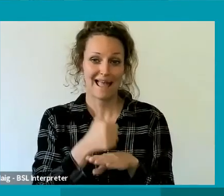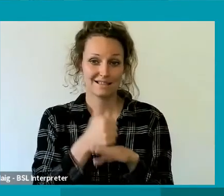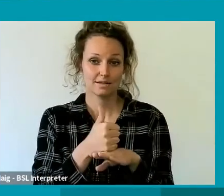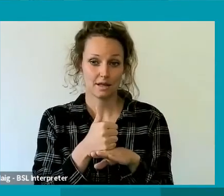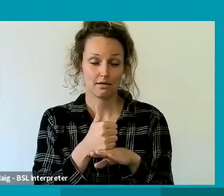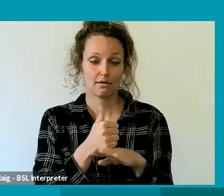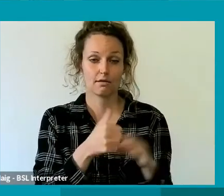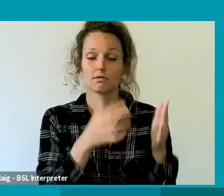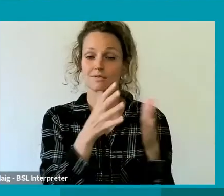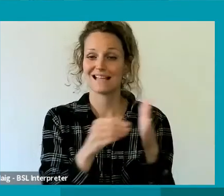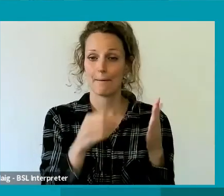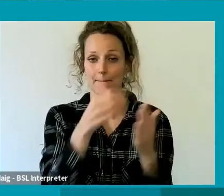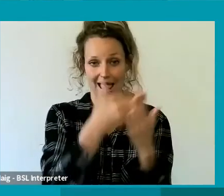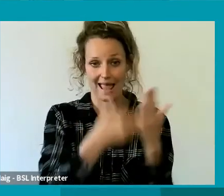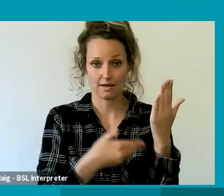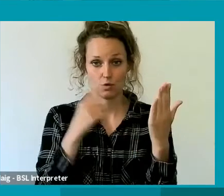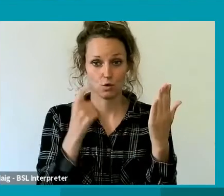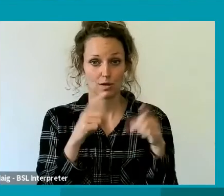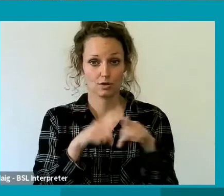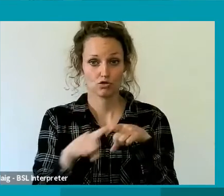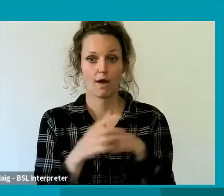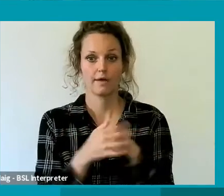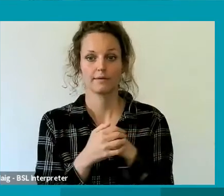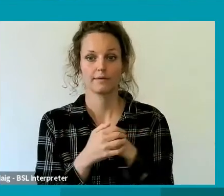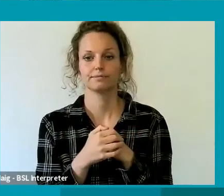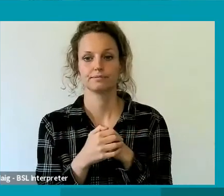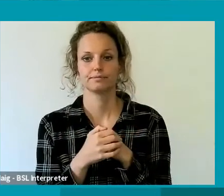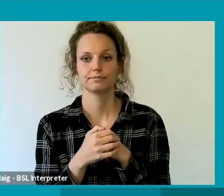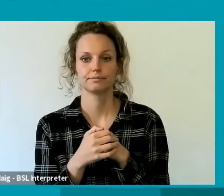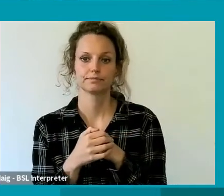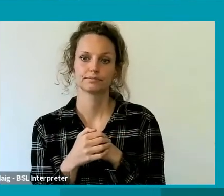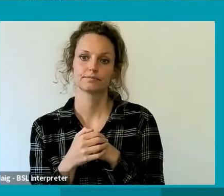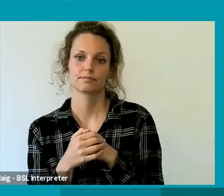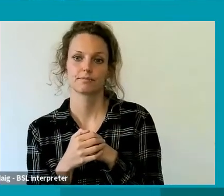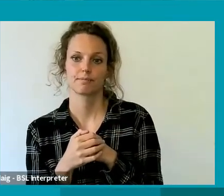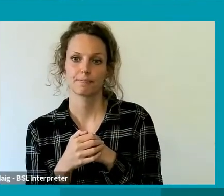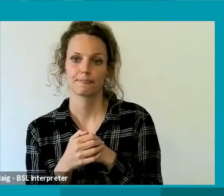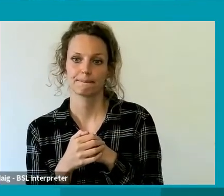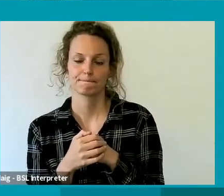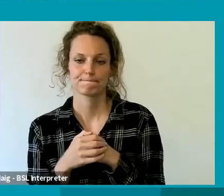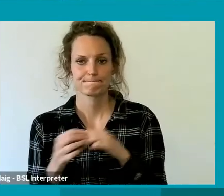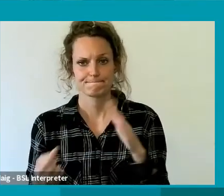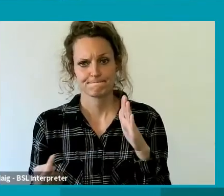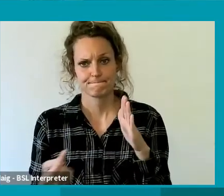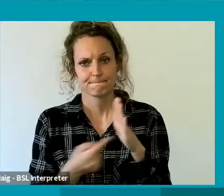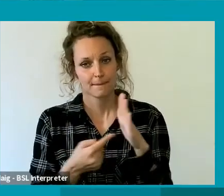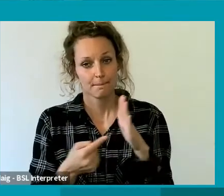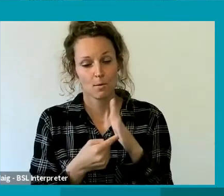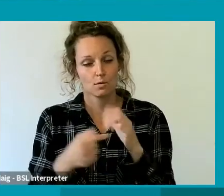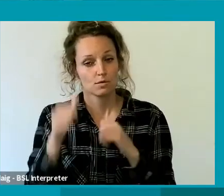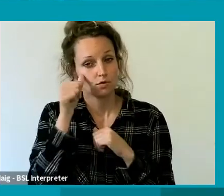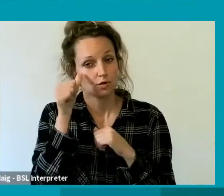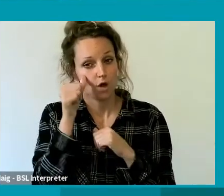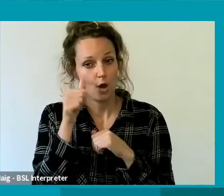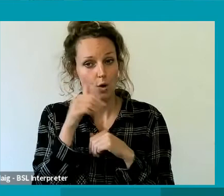What's peoples thoughts on this one? I think it's really important to know that you don't just copy and paste your CV really, isn't it?